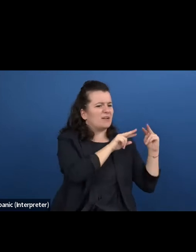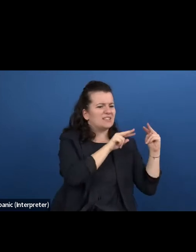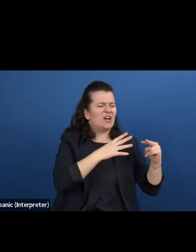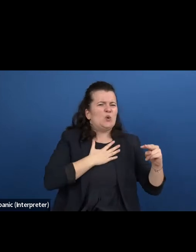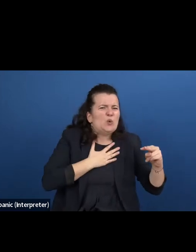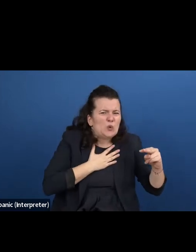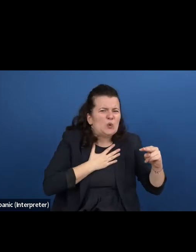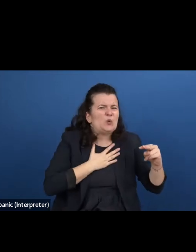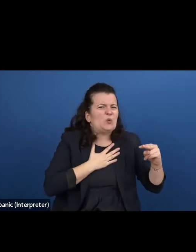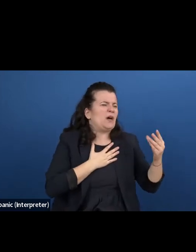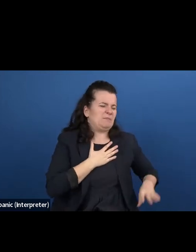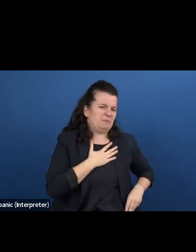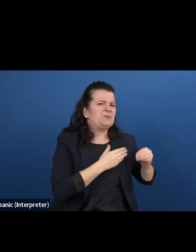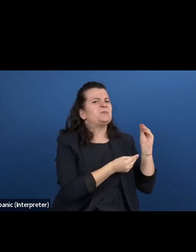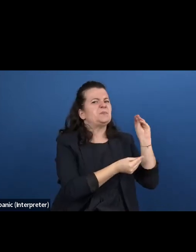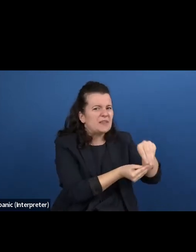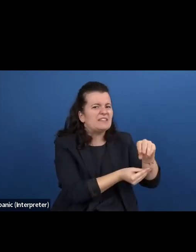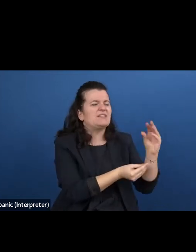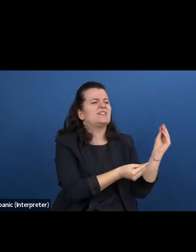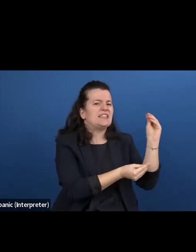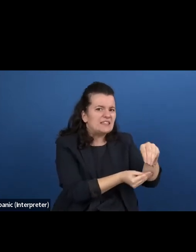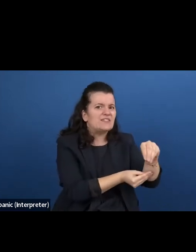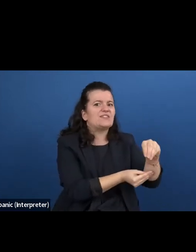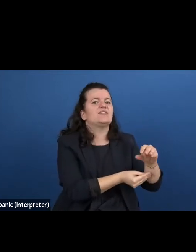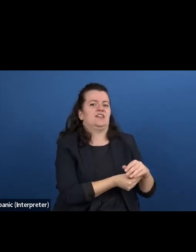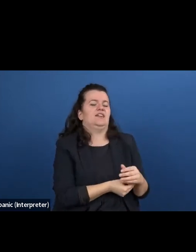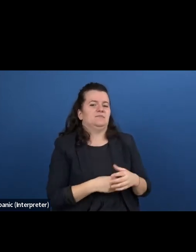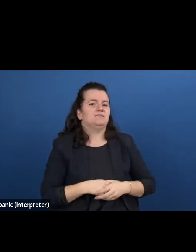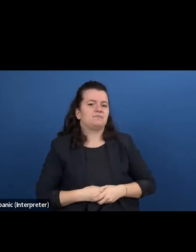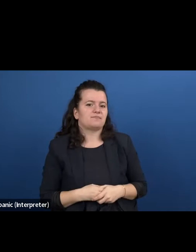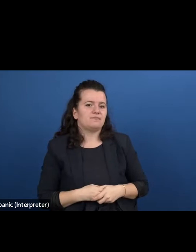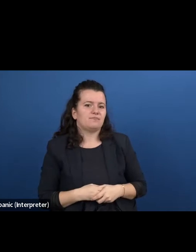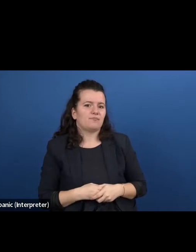so people are more likely to give money to those women begging.